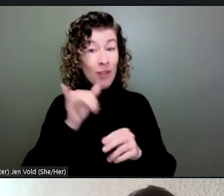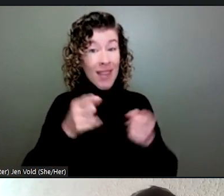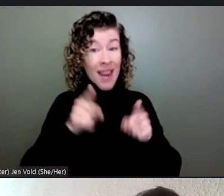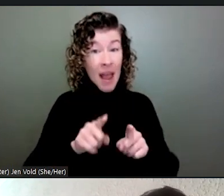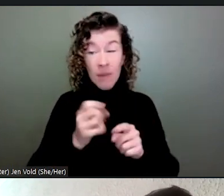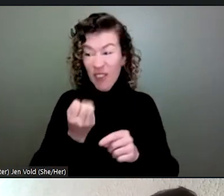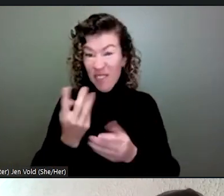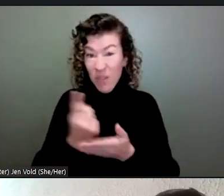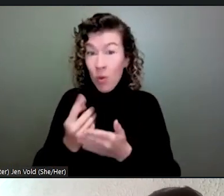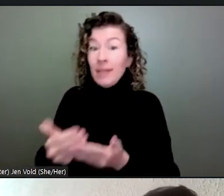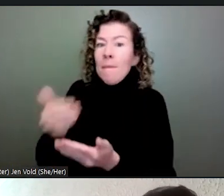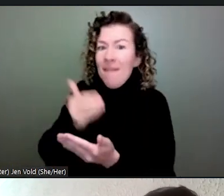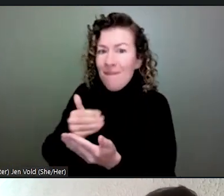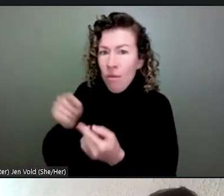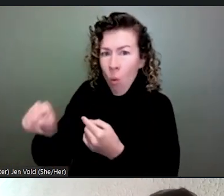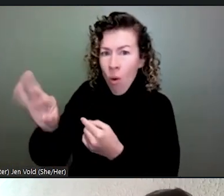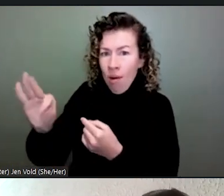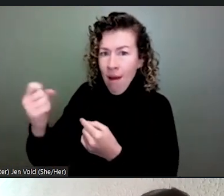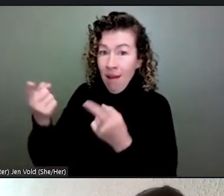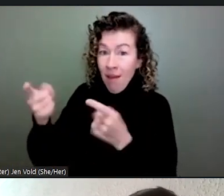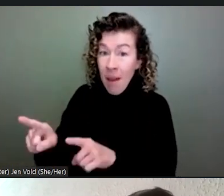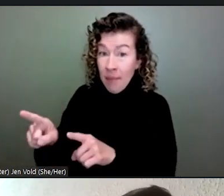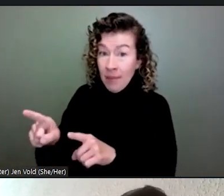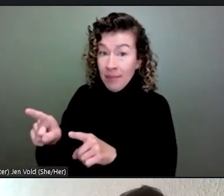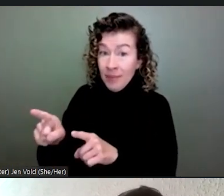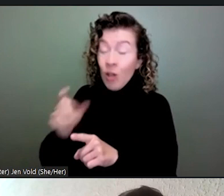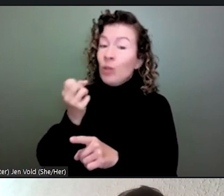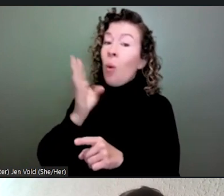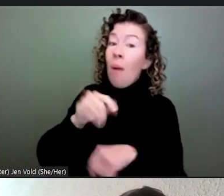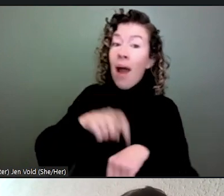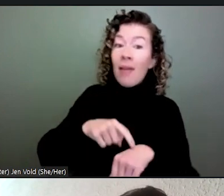So by the time the reports came into play, there was this kind of framing of,